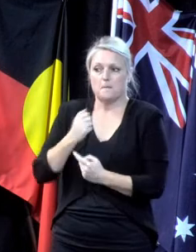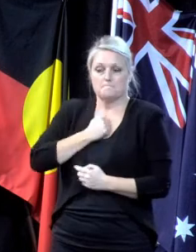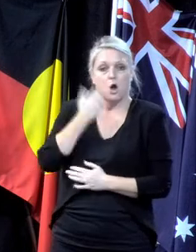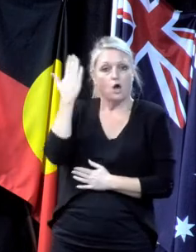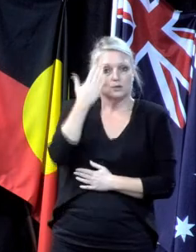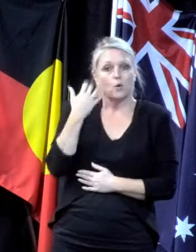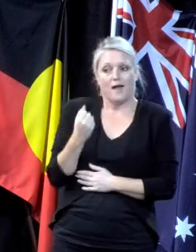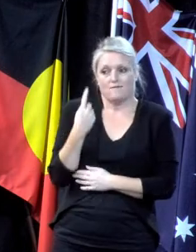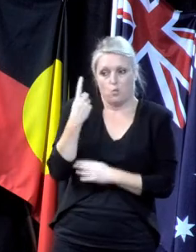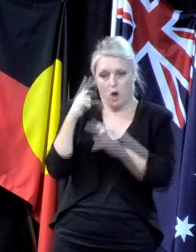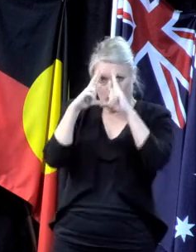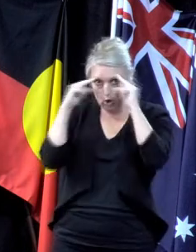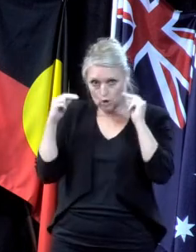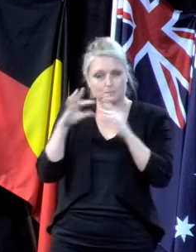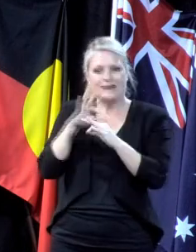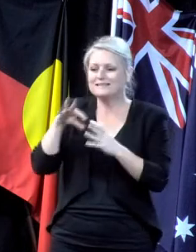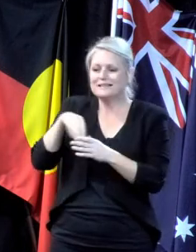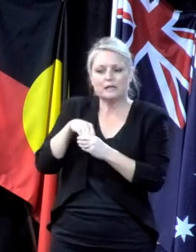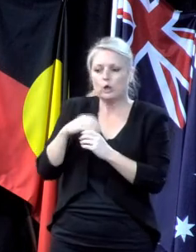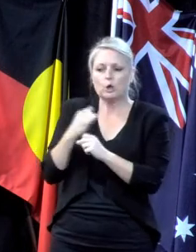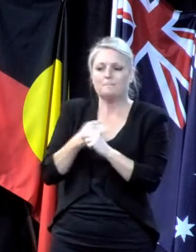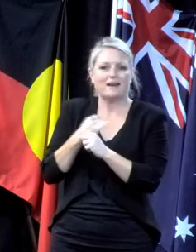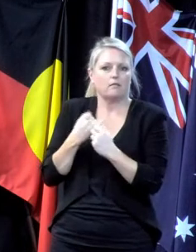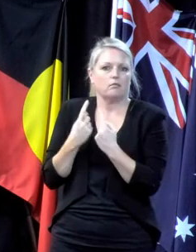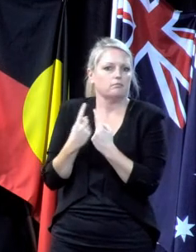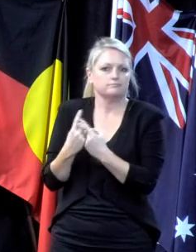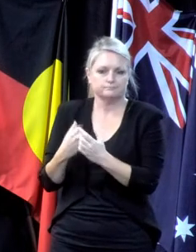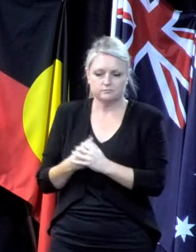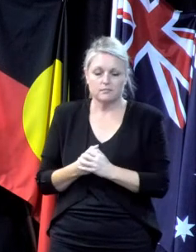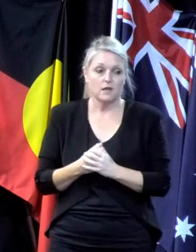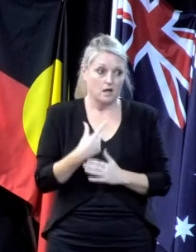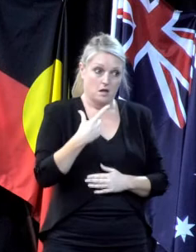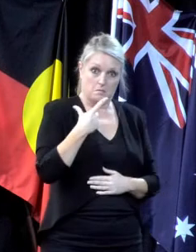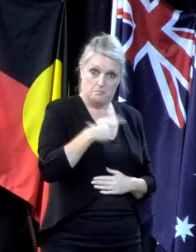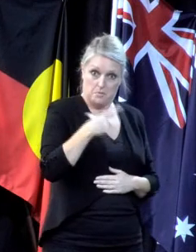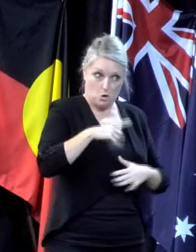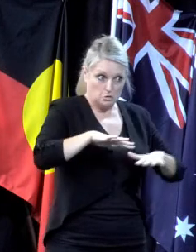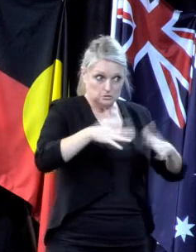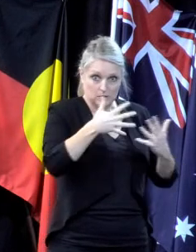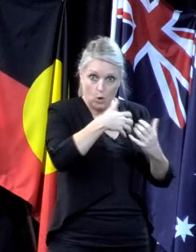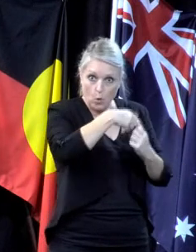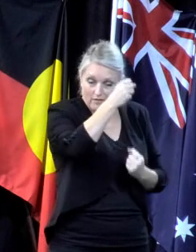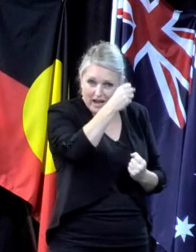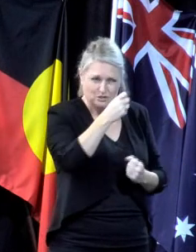include medical procedures. Is that because they’re not qualified to do that, or is that some departmental - - - No, not at all.